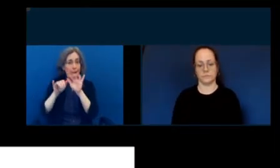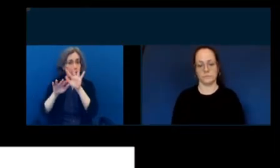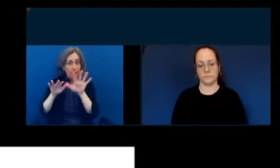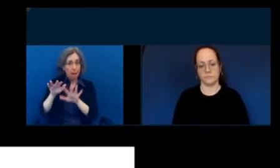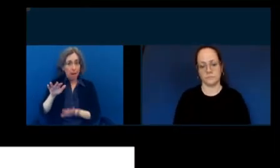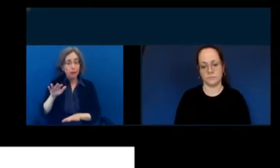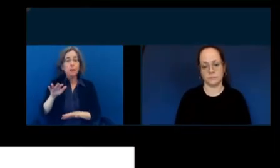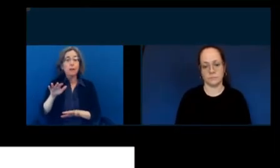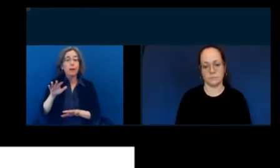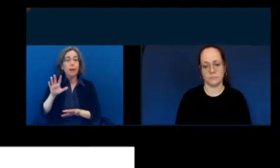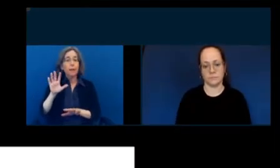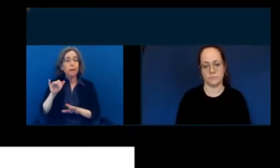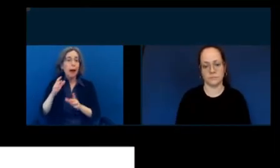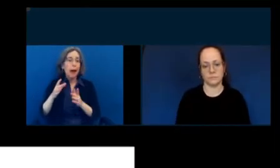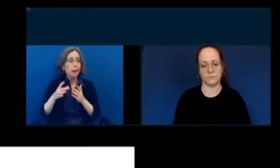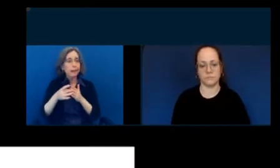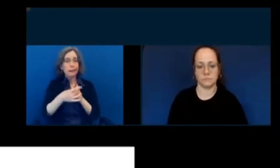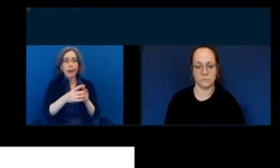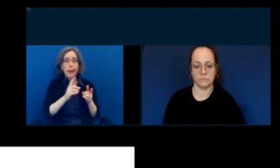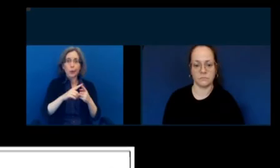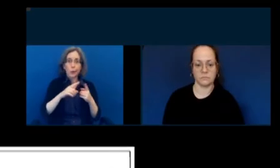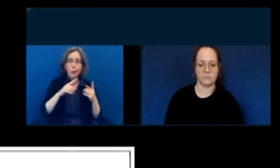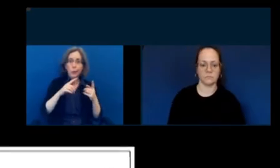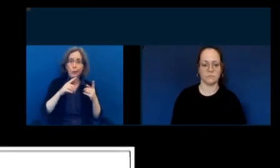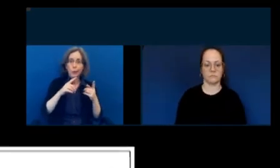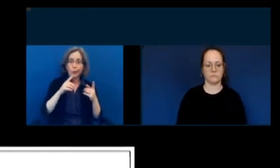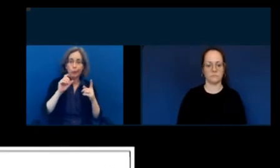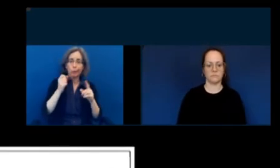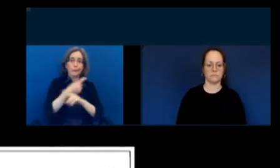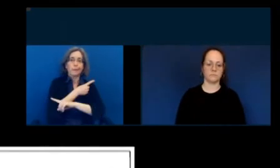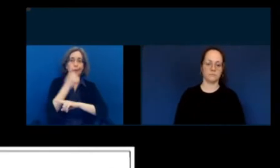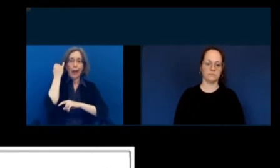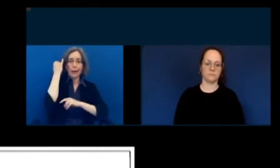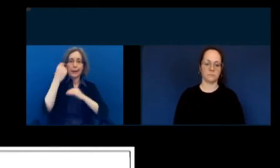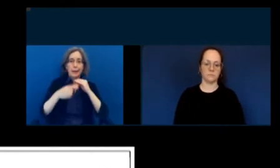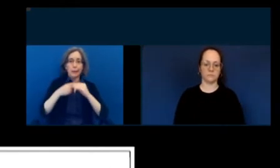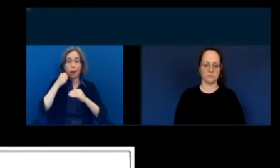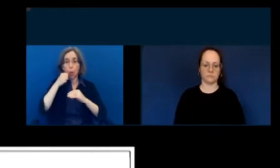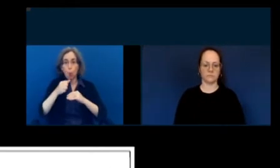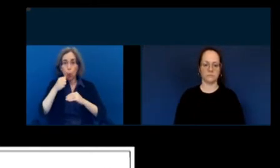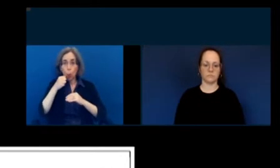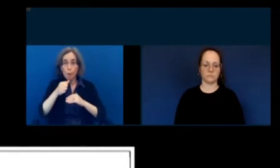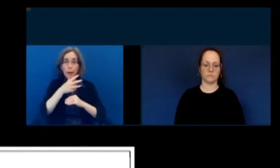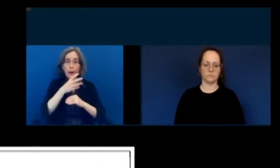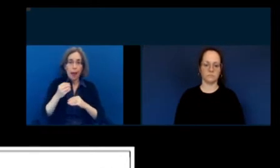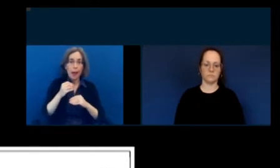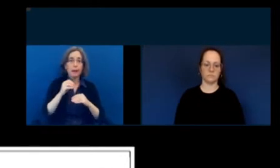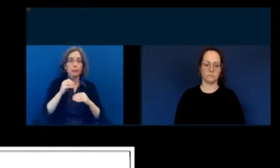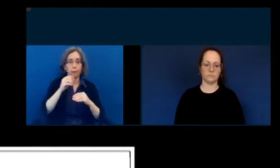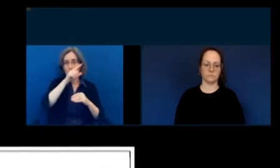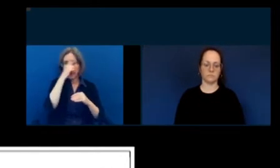ENSLAVED AFRICANS. FOR EXAMPLE, MANY STUDIES HAVE SHOWN THAT MEDICAL TEXTBOOKS